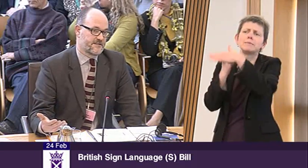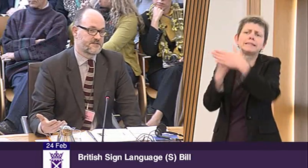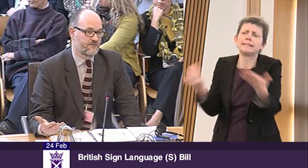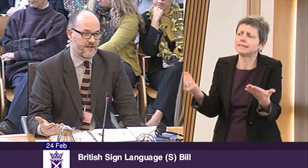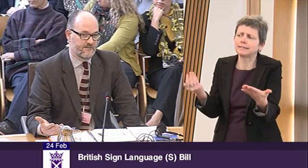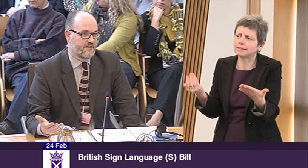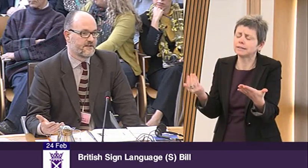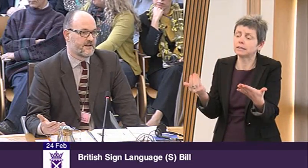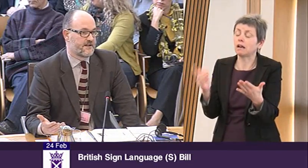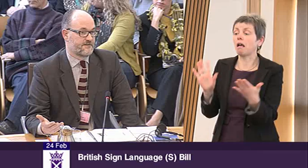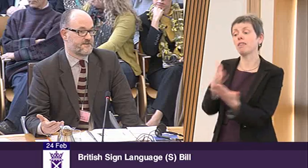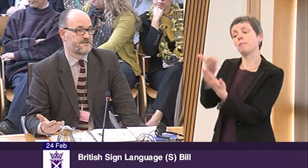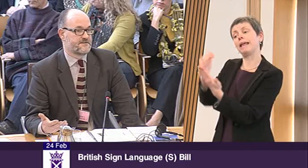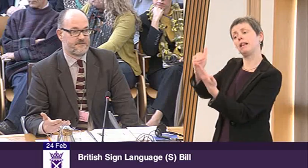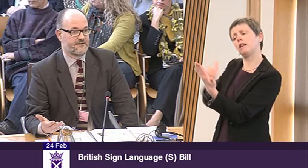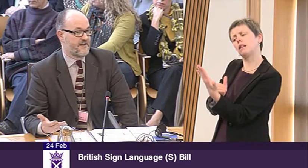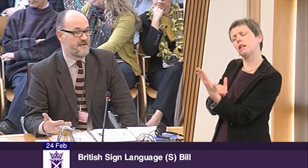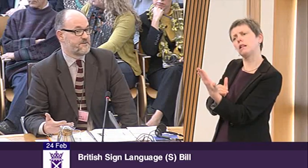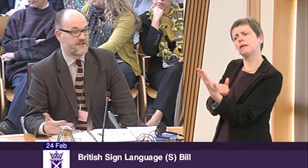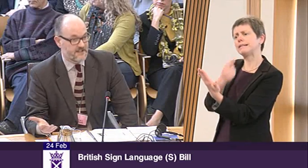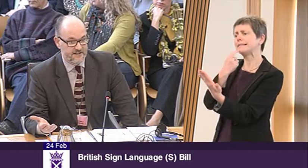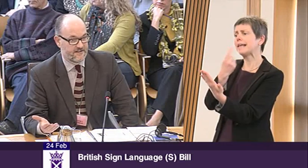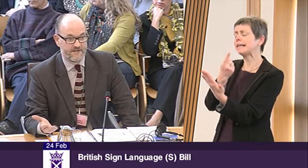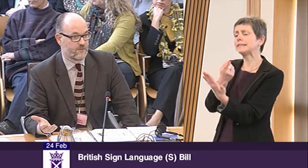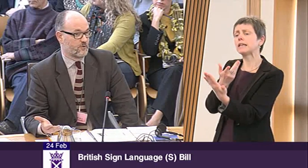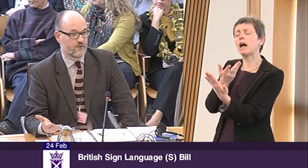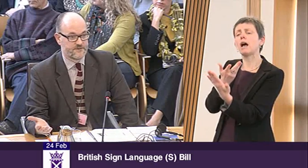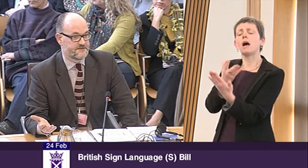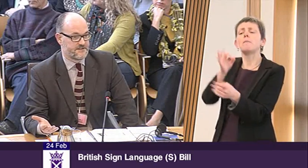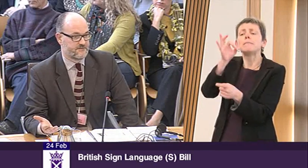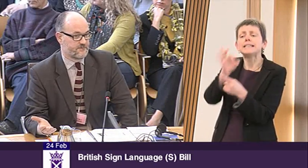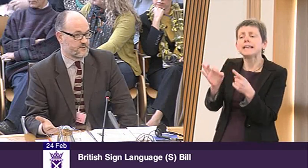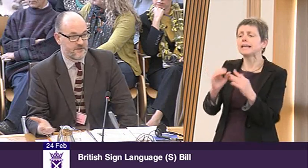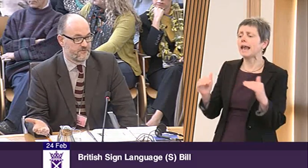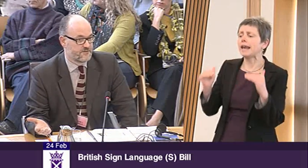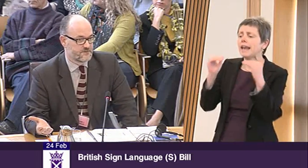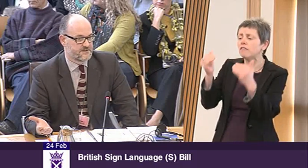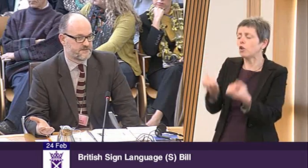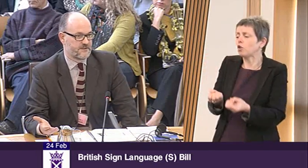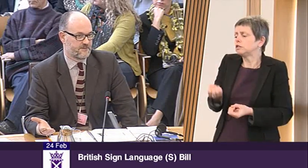as it is framed does not demand that any particular level, quantity or sum of resources must become